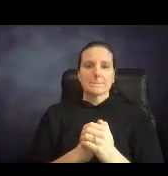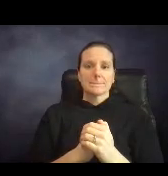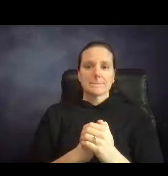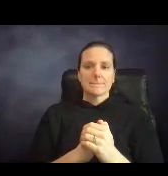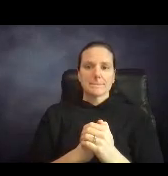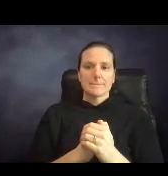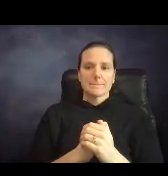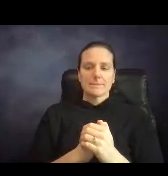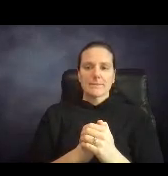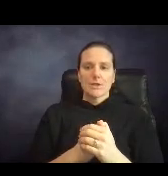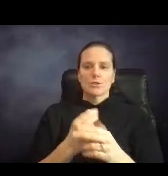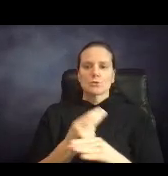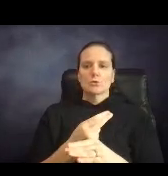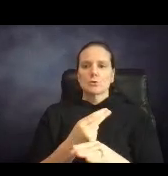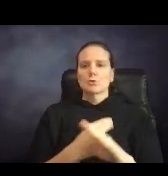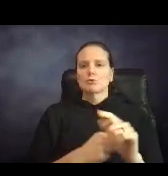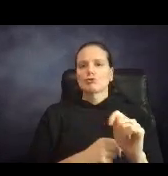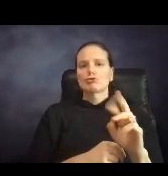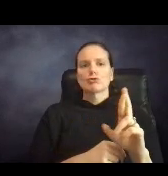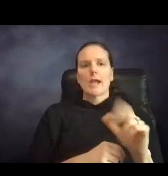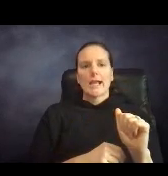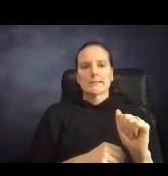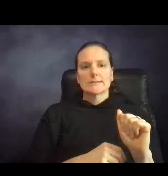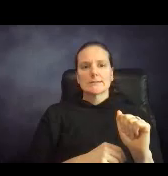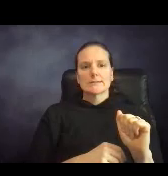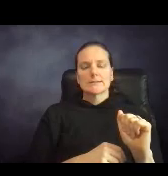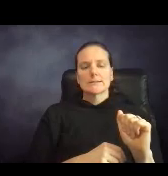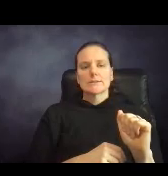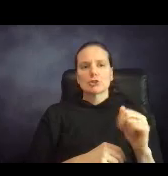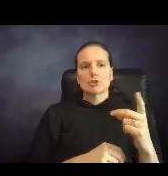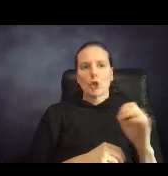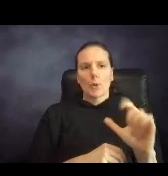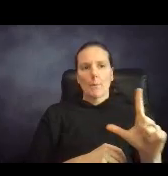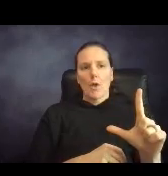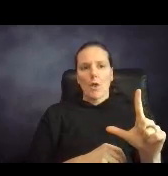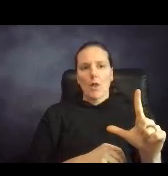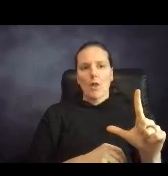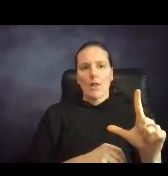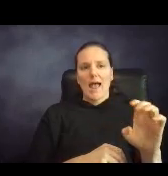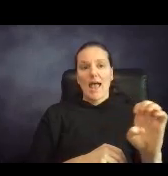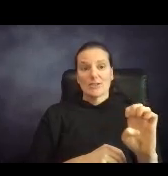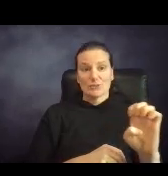I use a transdermal estradiol patch ranging from 0.025 to 0.1 milligram per 24 hour.